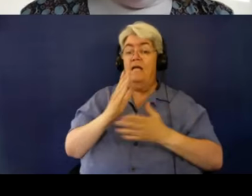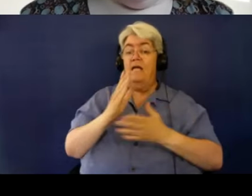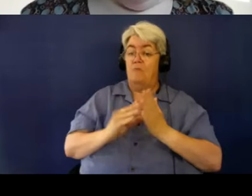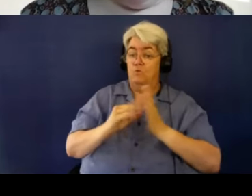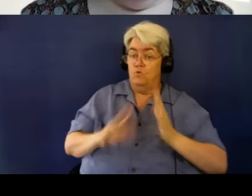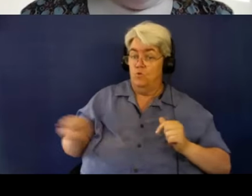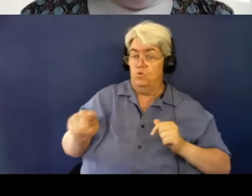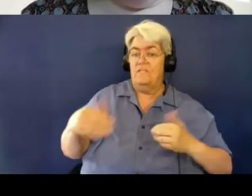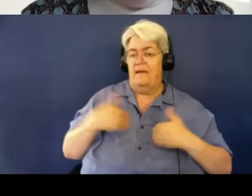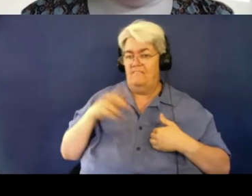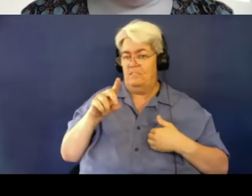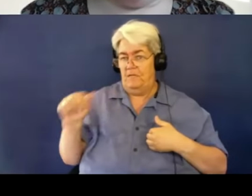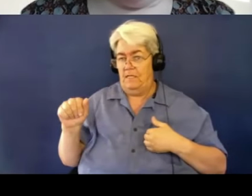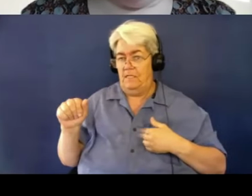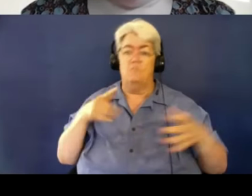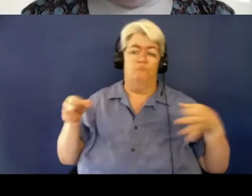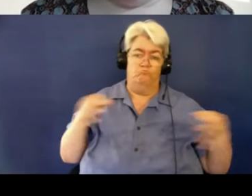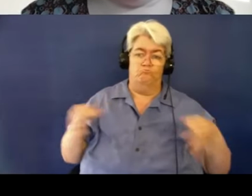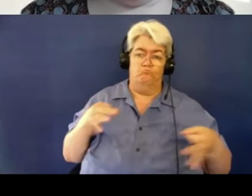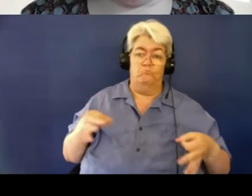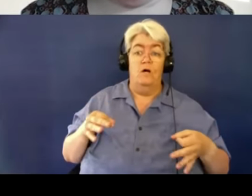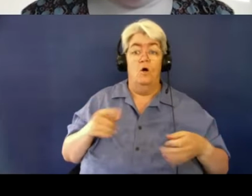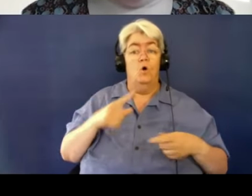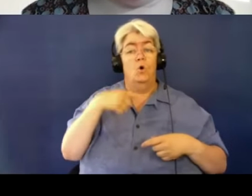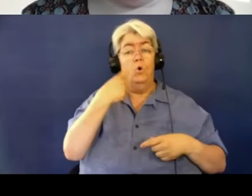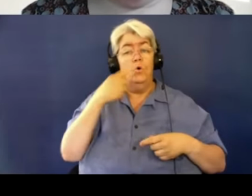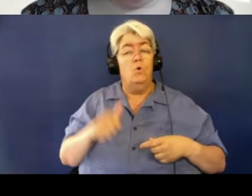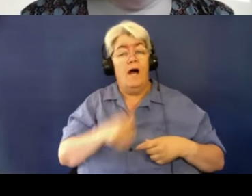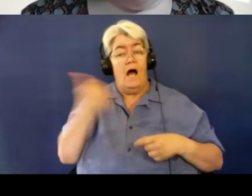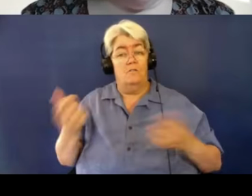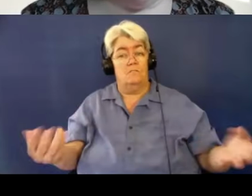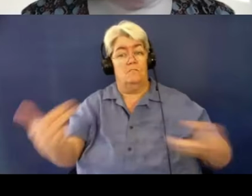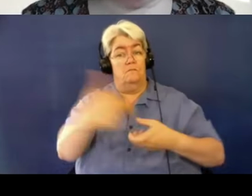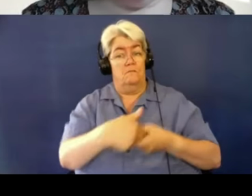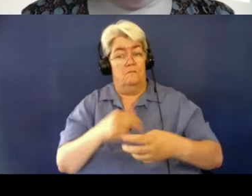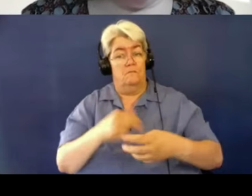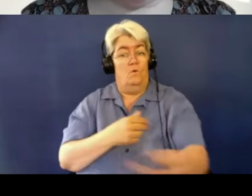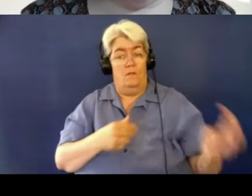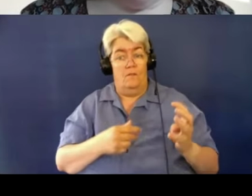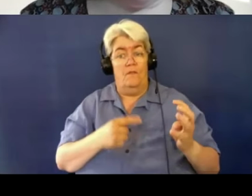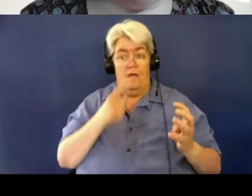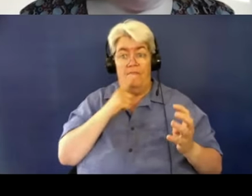Think about the other identities who are also going to experience marginalization in the education system.